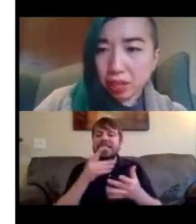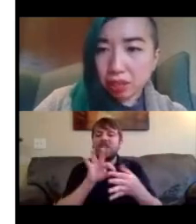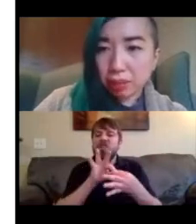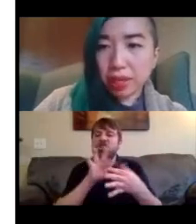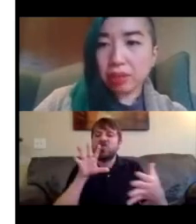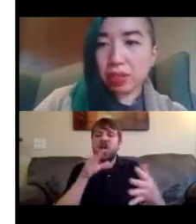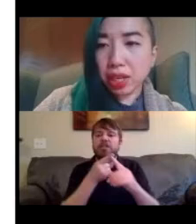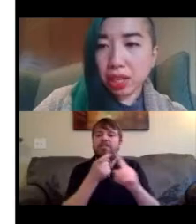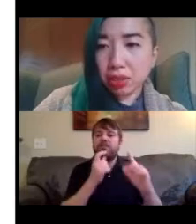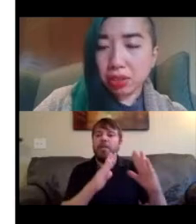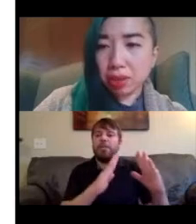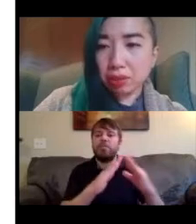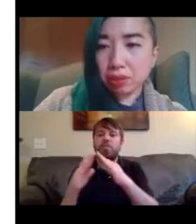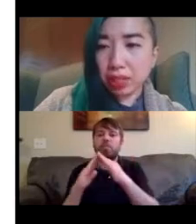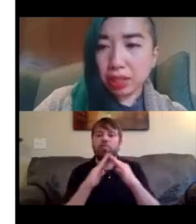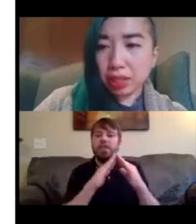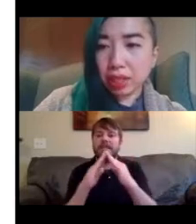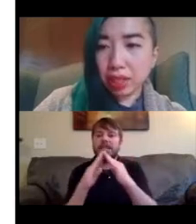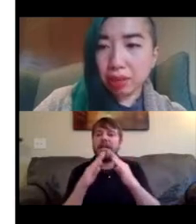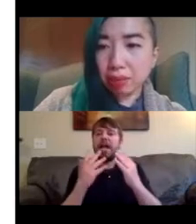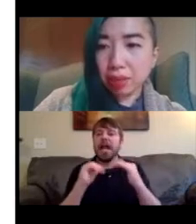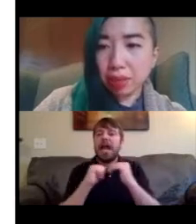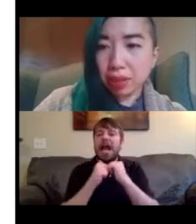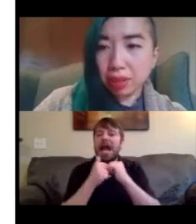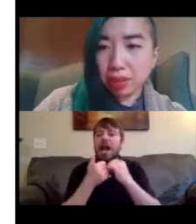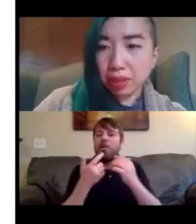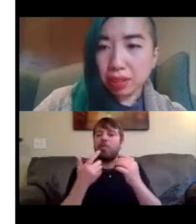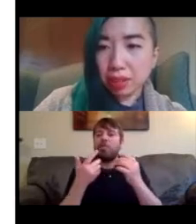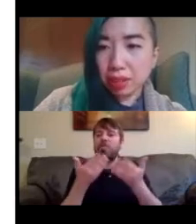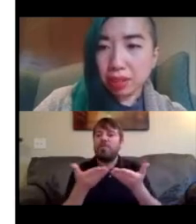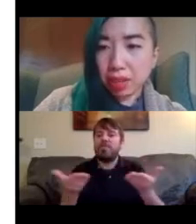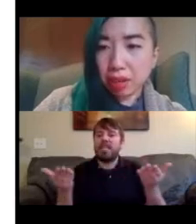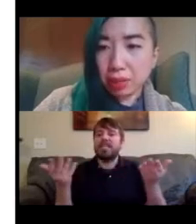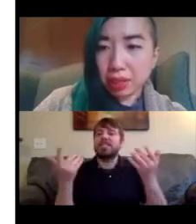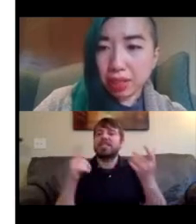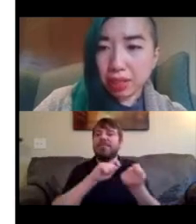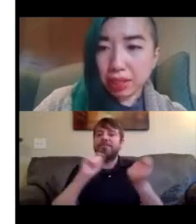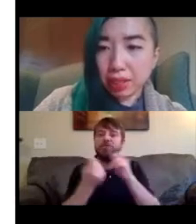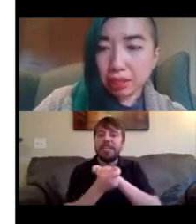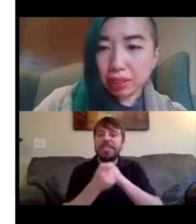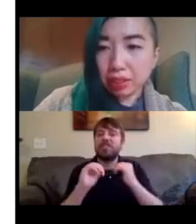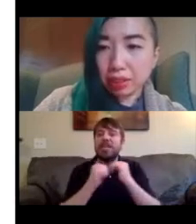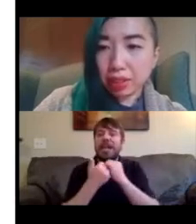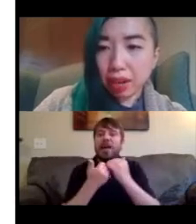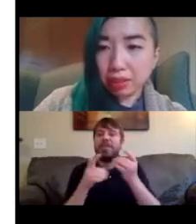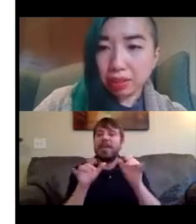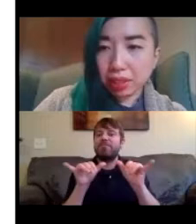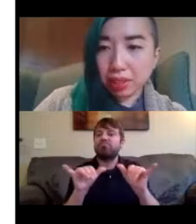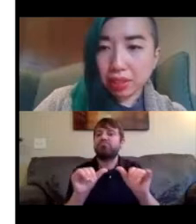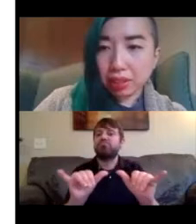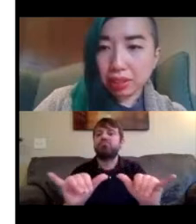the ways we've changed, the ways we've stayed the same." Dev says, "certain sounds of the desert: